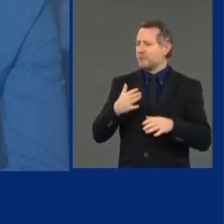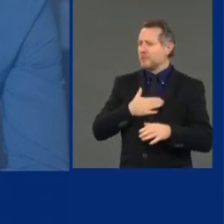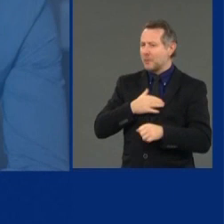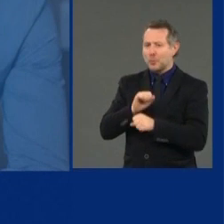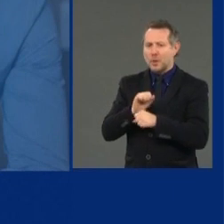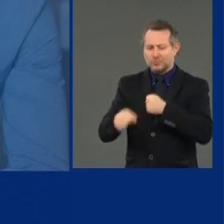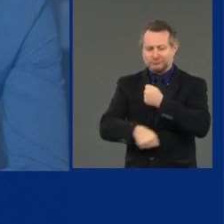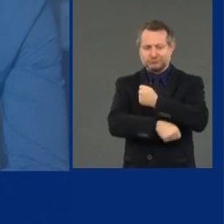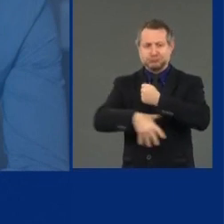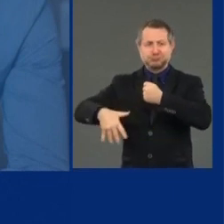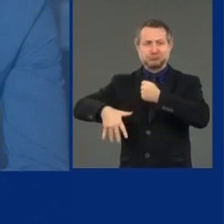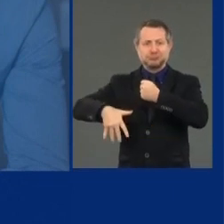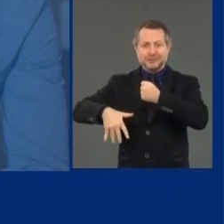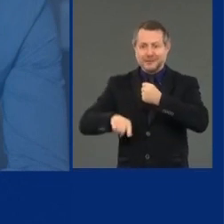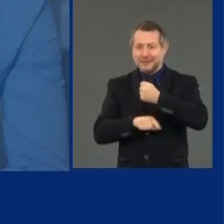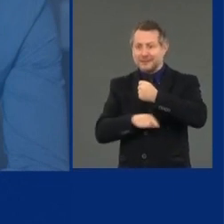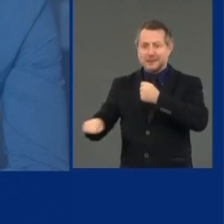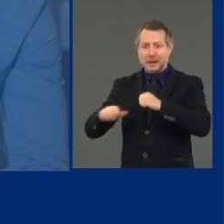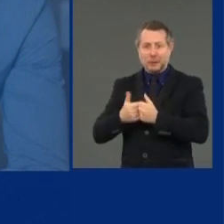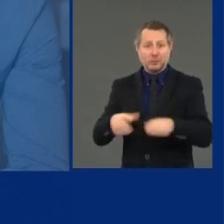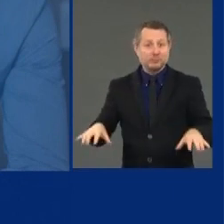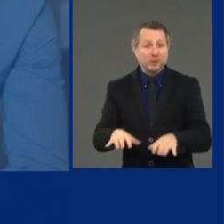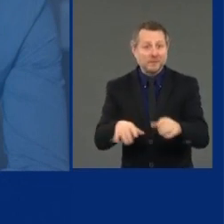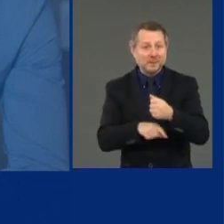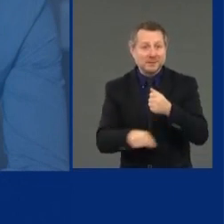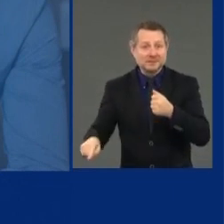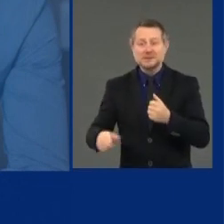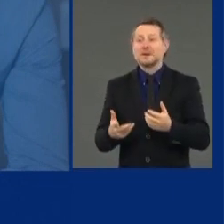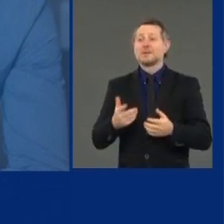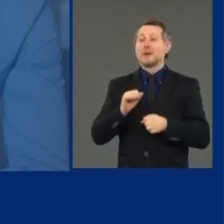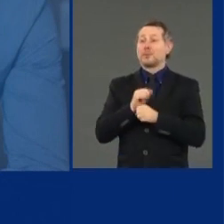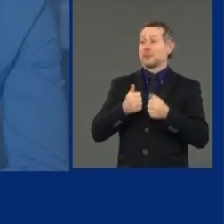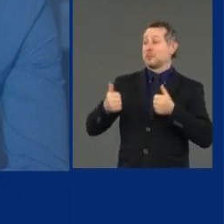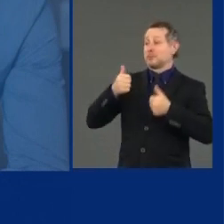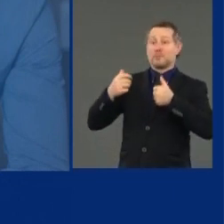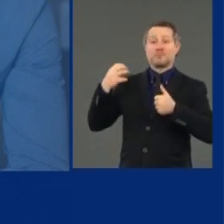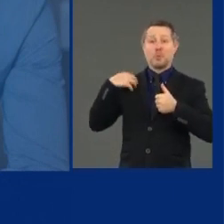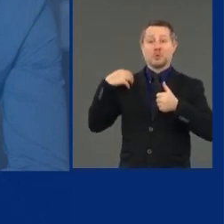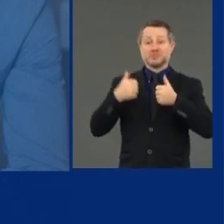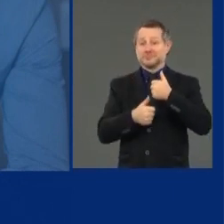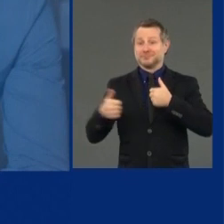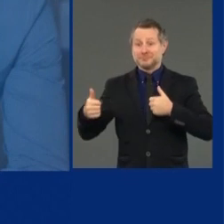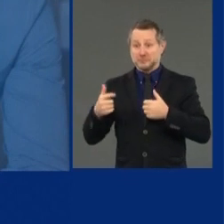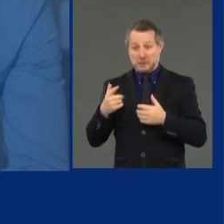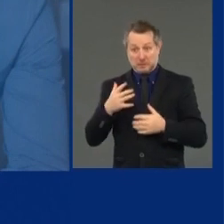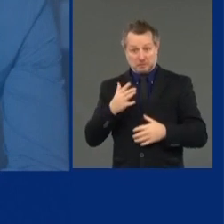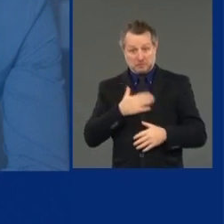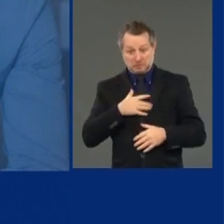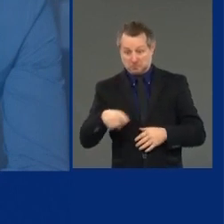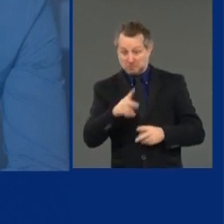THE RETAIL OWNERS, HOW DO THEY PERFORM? HOW DO THE EMPLOYEES PERFORM?